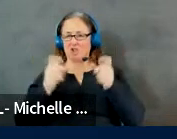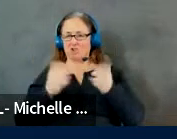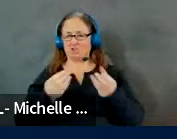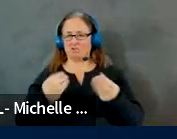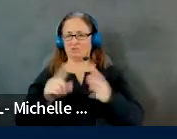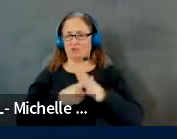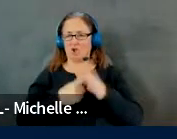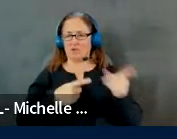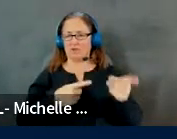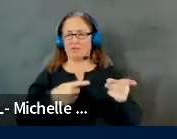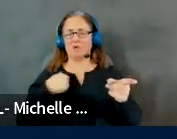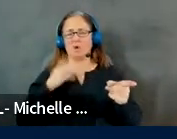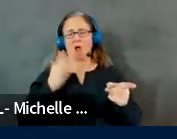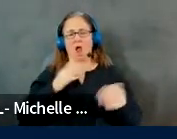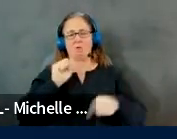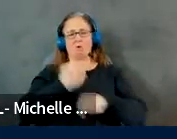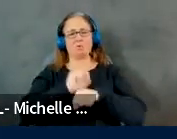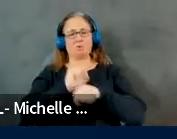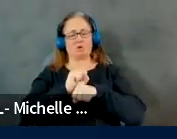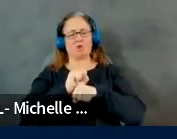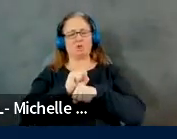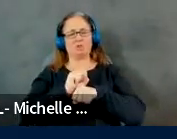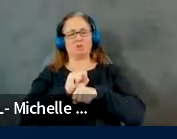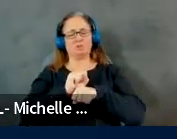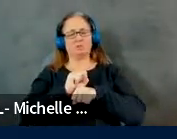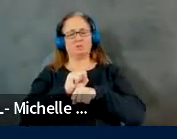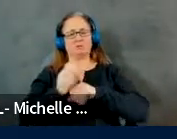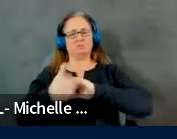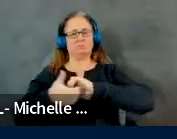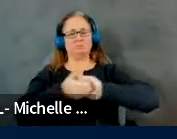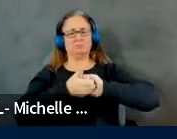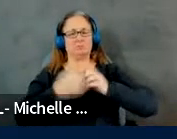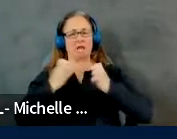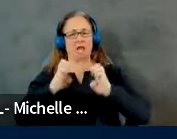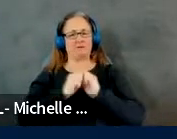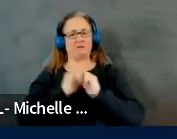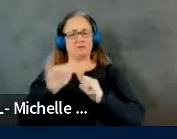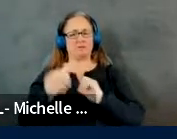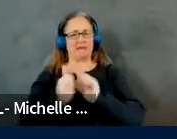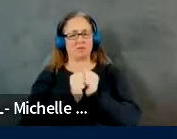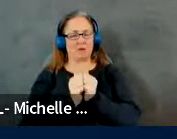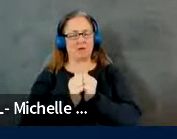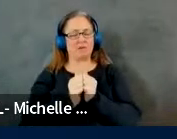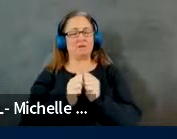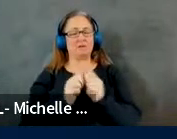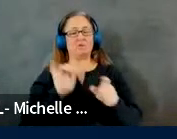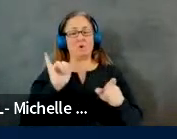our work and our collaborative efforts together. So within that executive order,